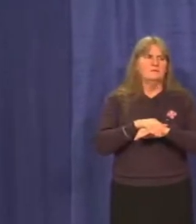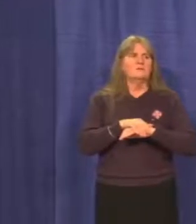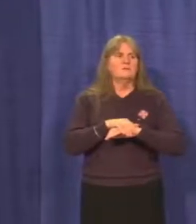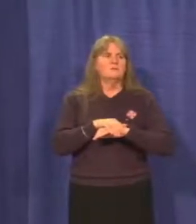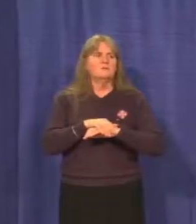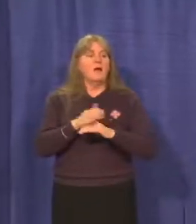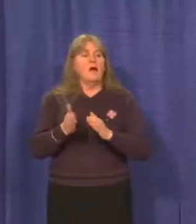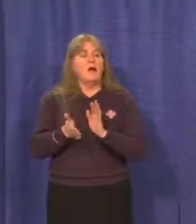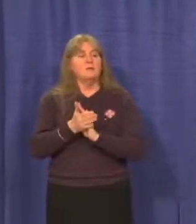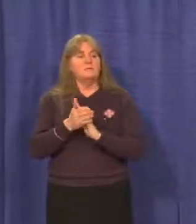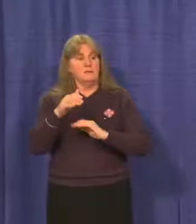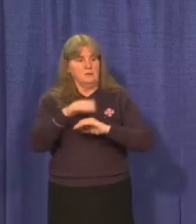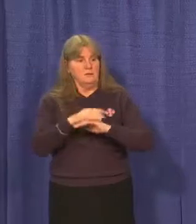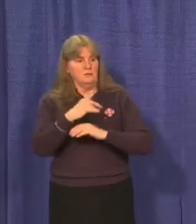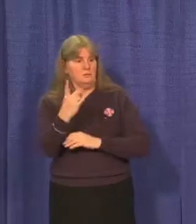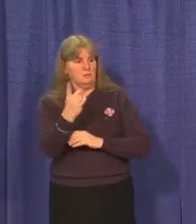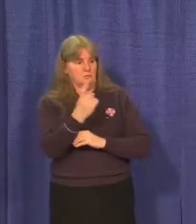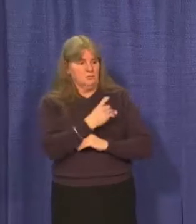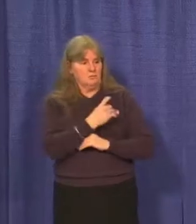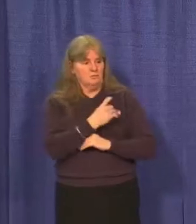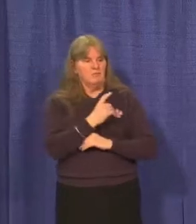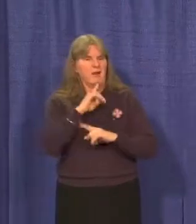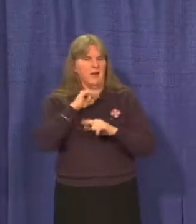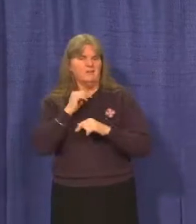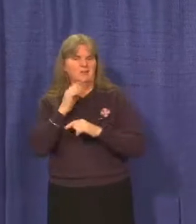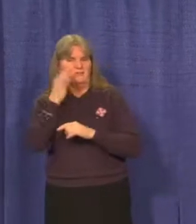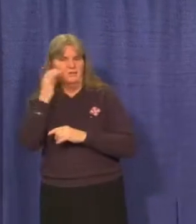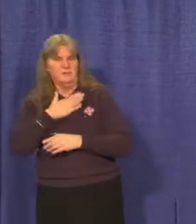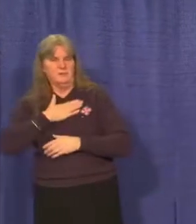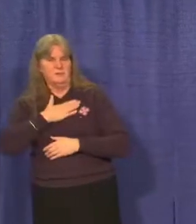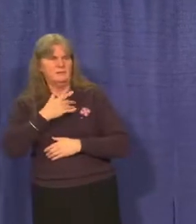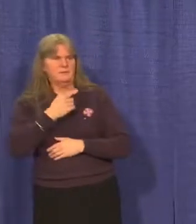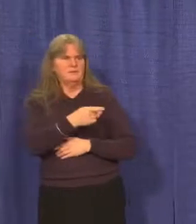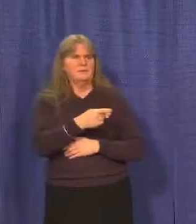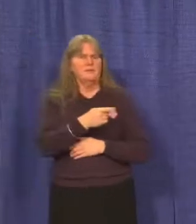French. Wondering if eventually, and if